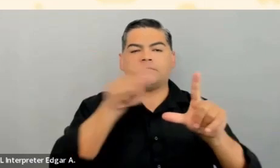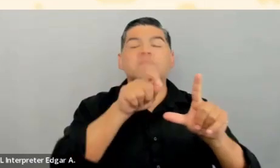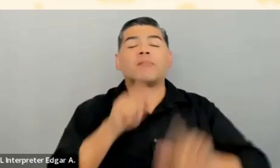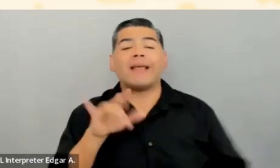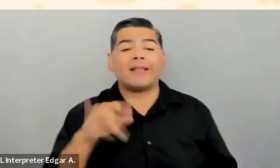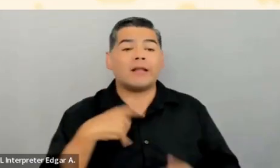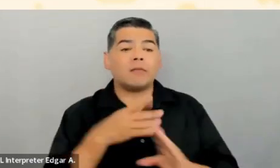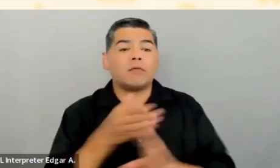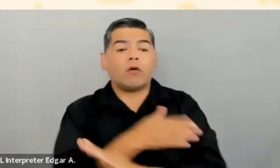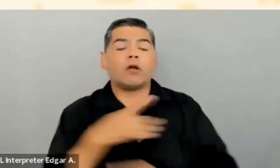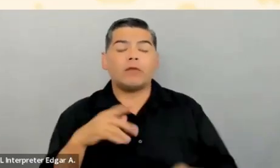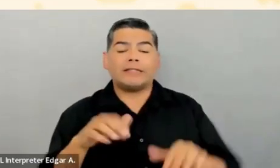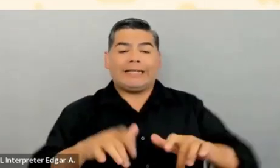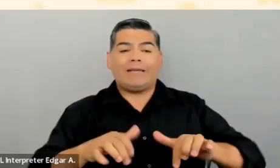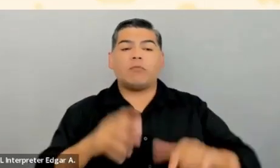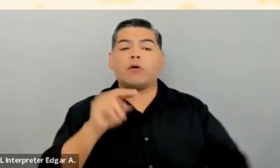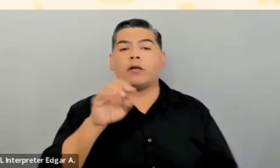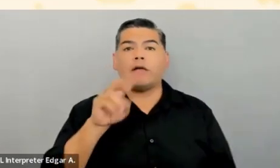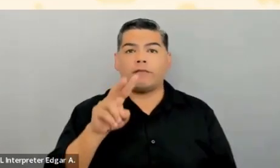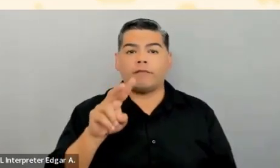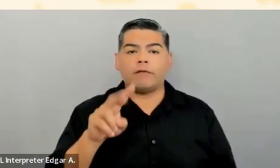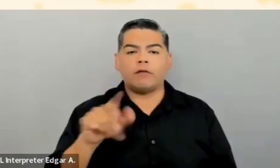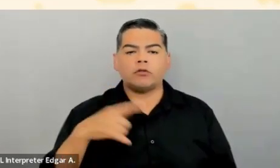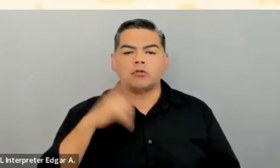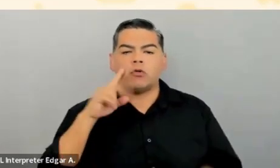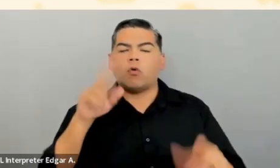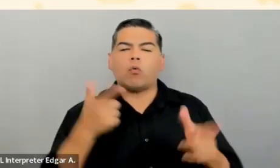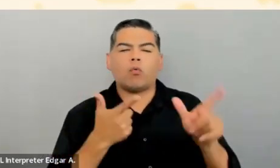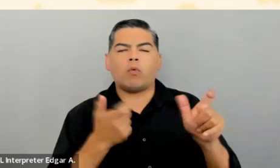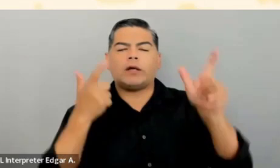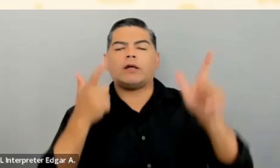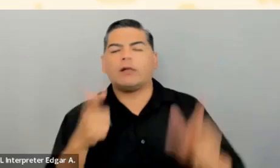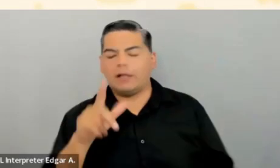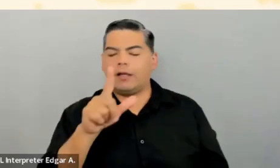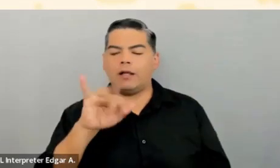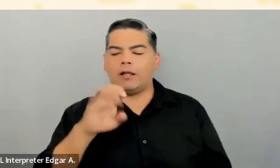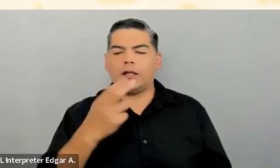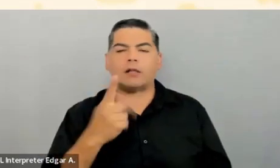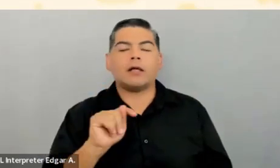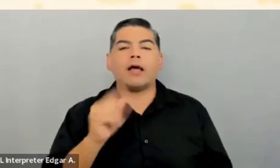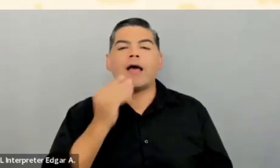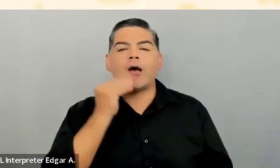into keyboard nav is I will do a quick lighthouse test. So here we have the Kaya demo website,